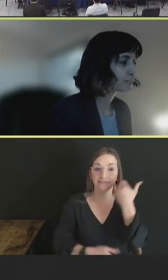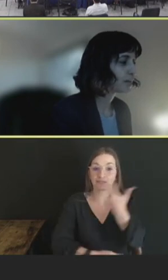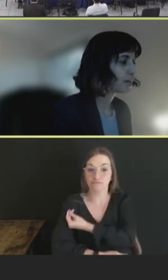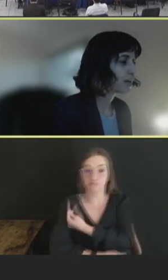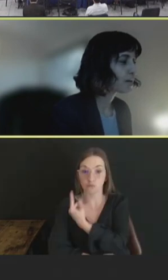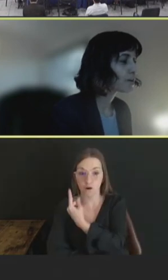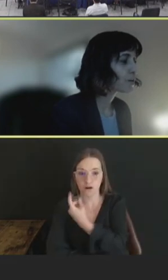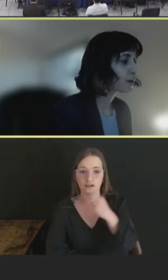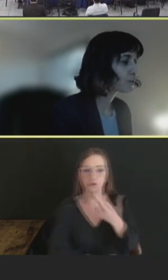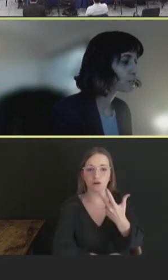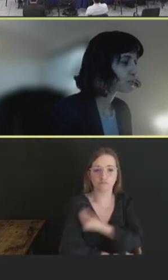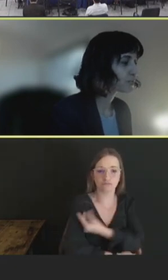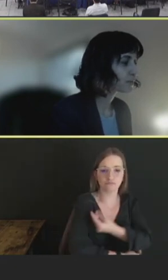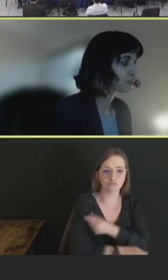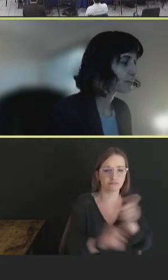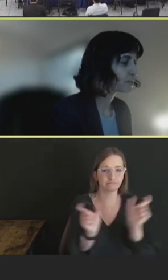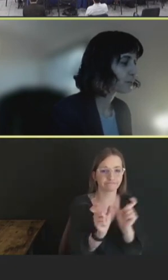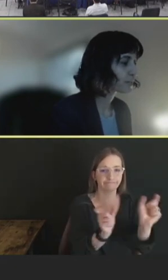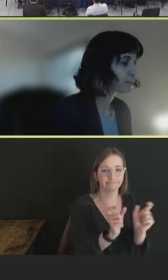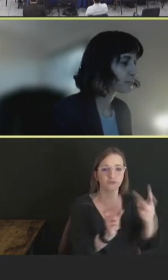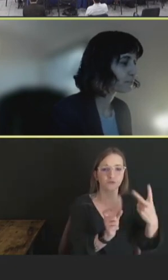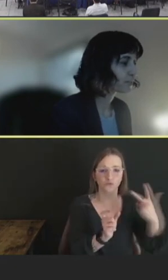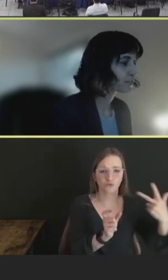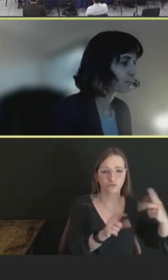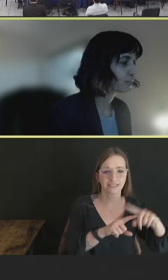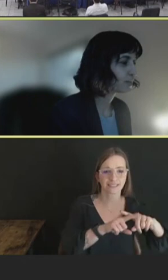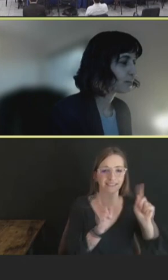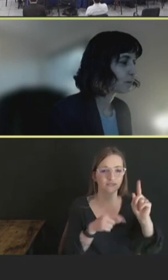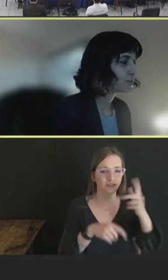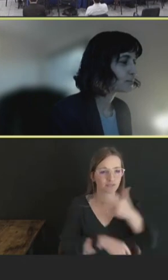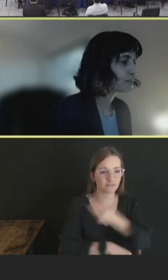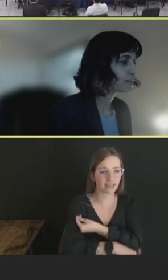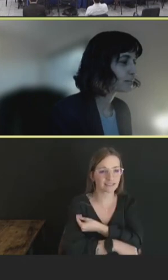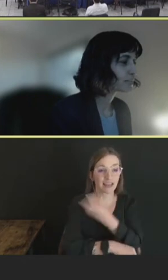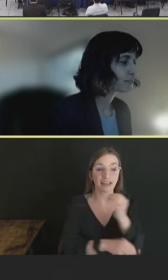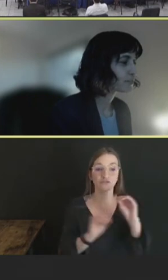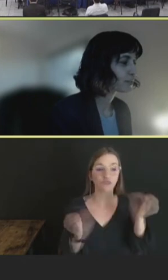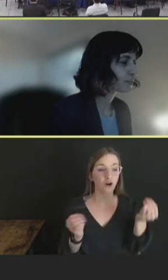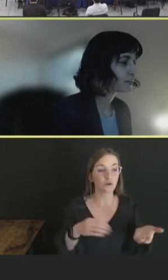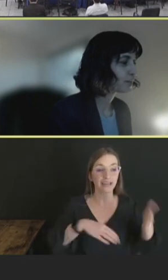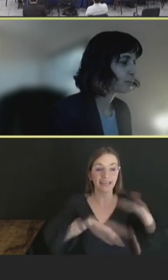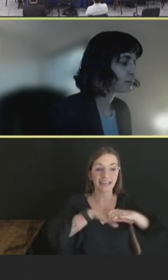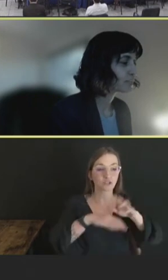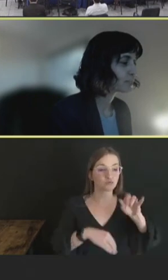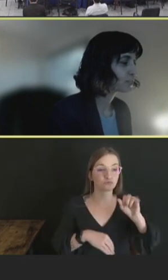and no increased risk of invasive bacterial infection up to 90 days after immunization.